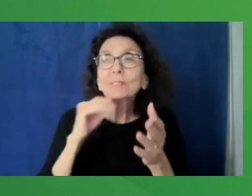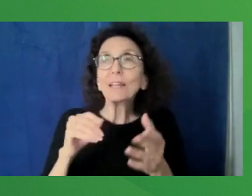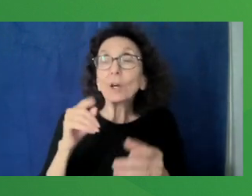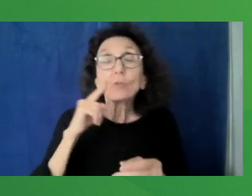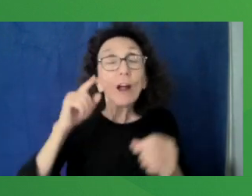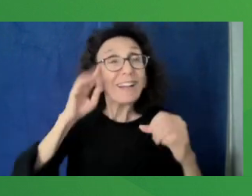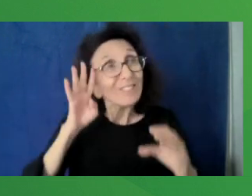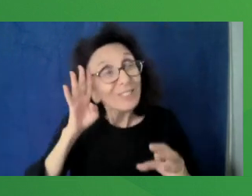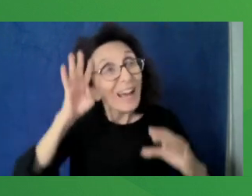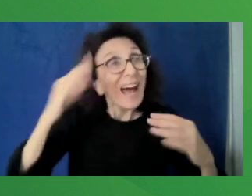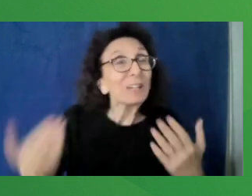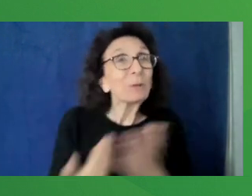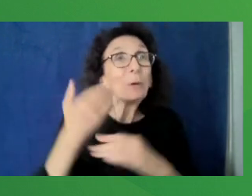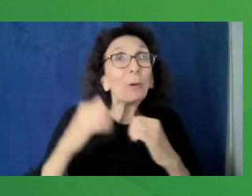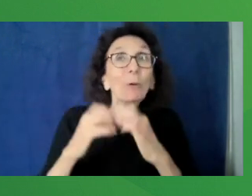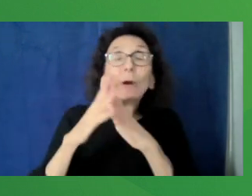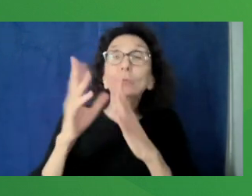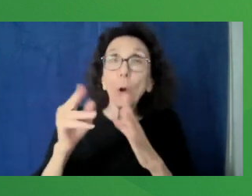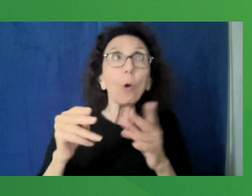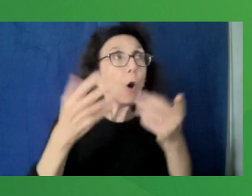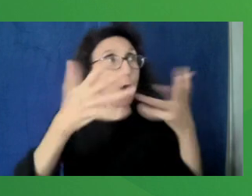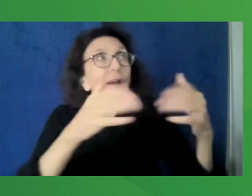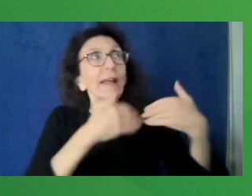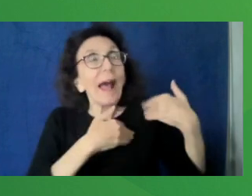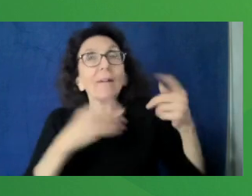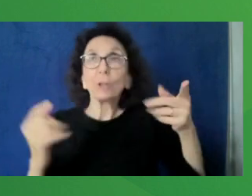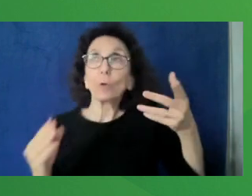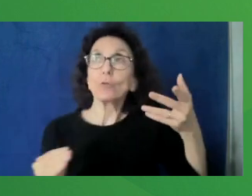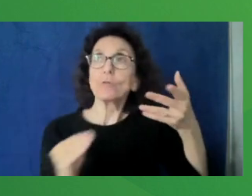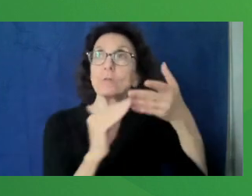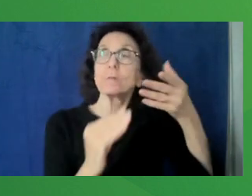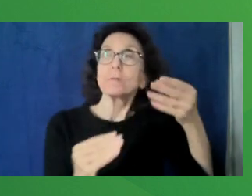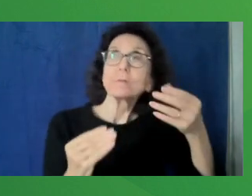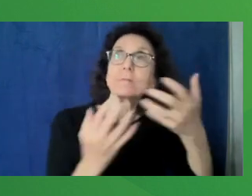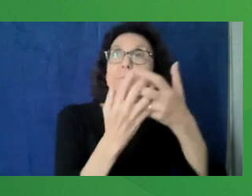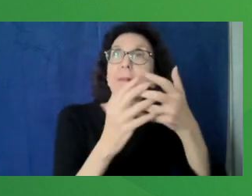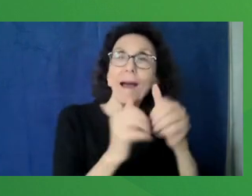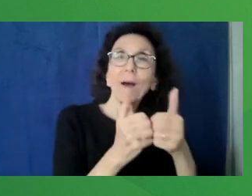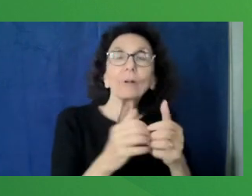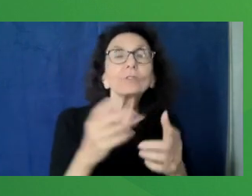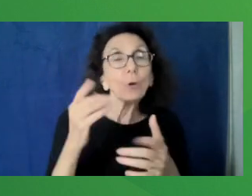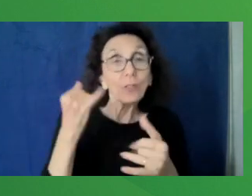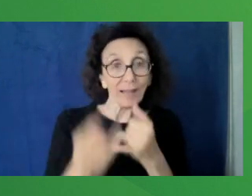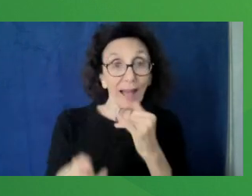is important. And they end with the action piece. How will we act? Next slide.